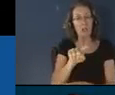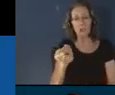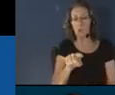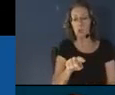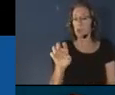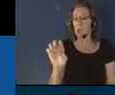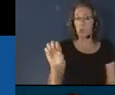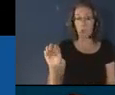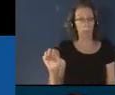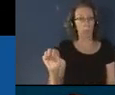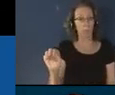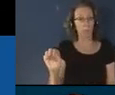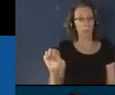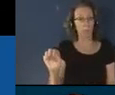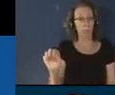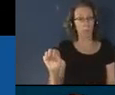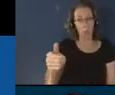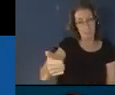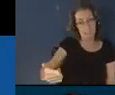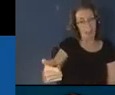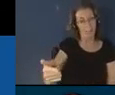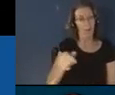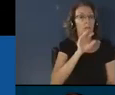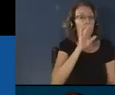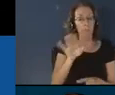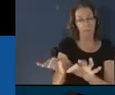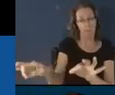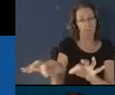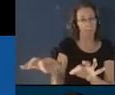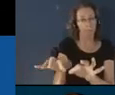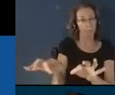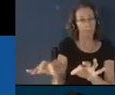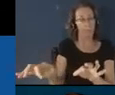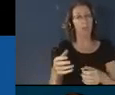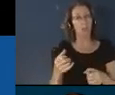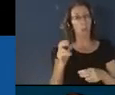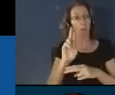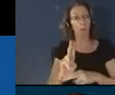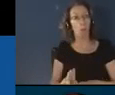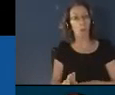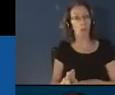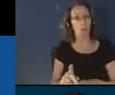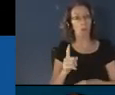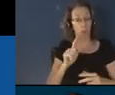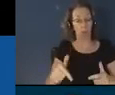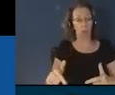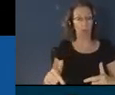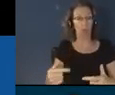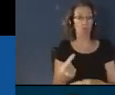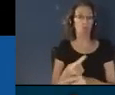the Zoom Pro accounts that we'll be using for our our present our live presentations. If you